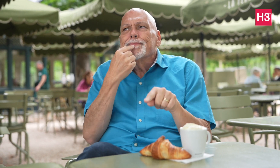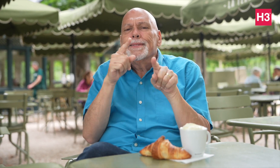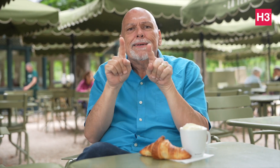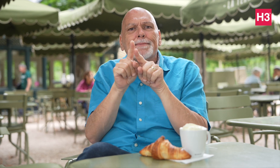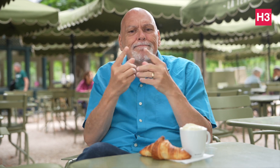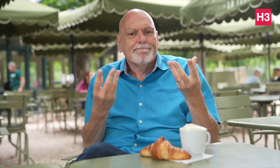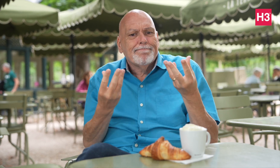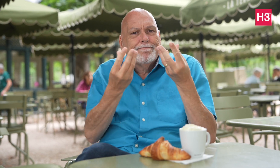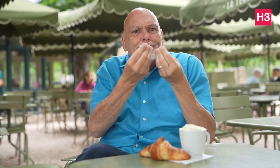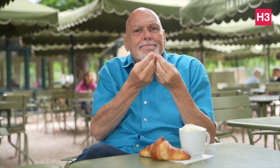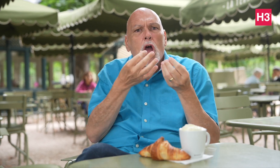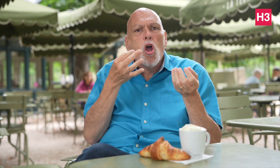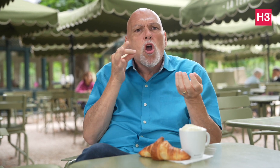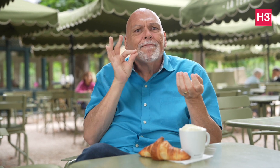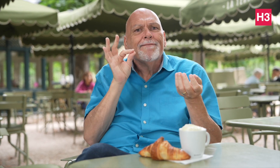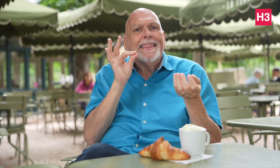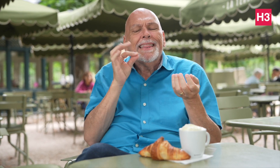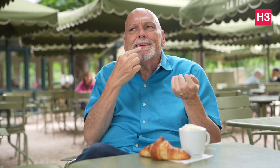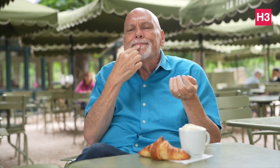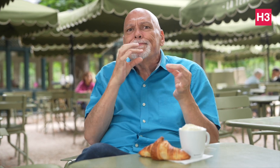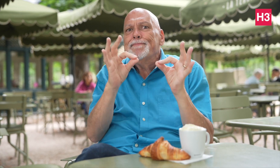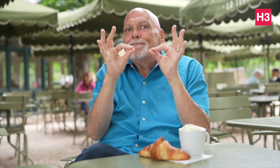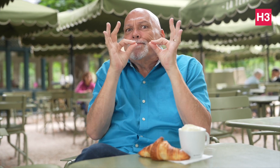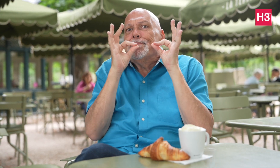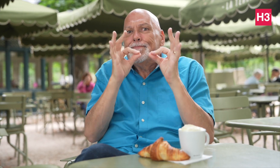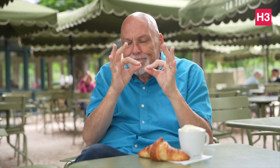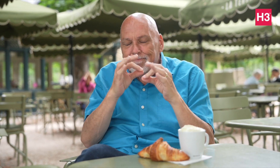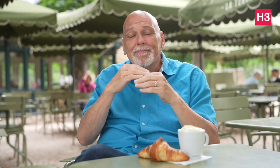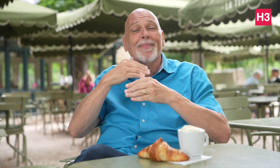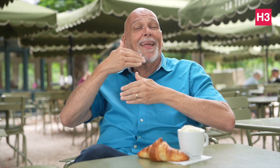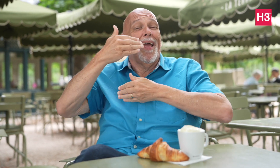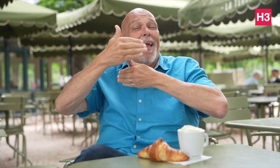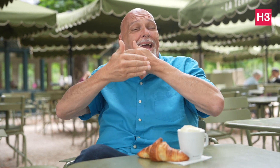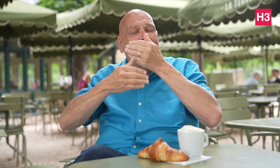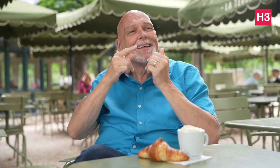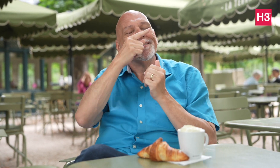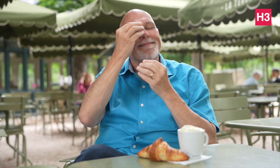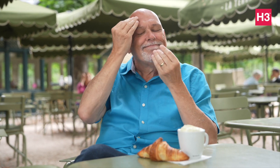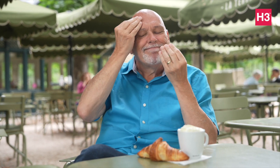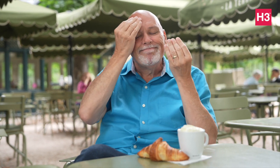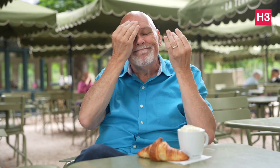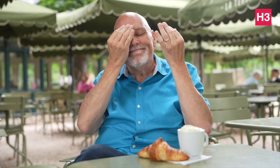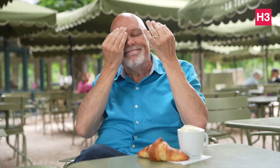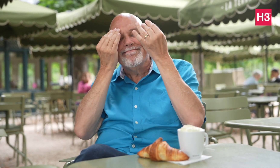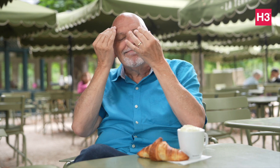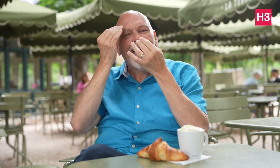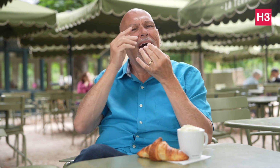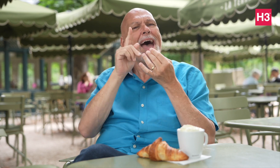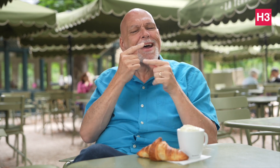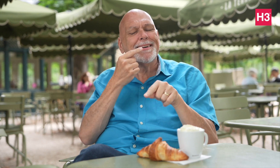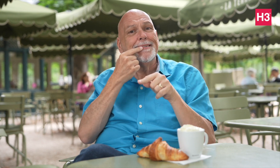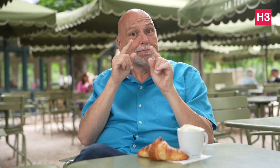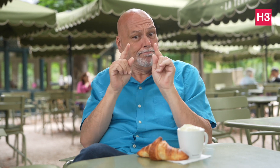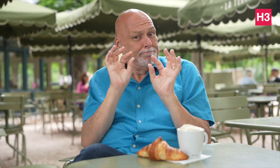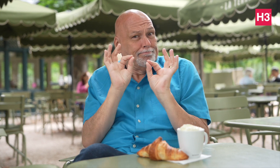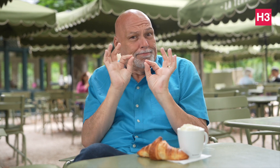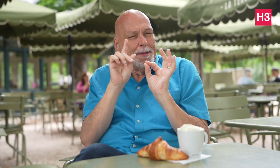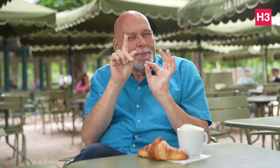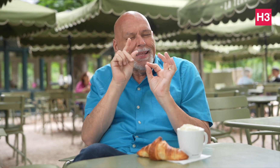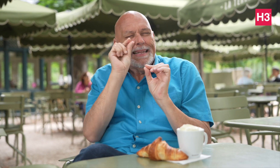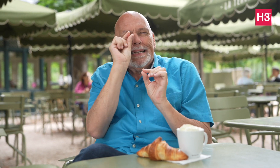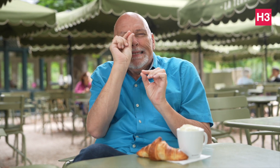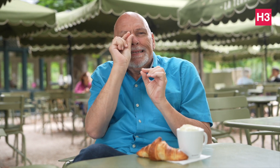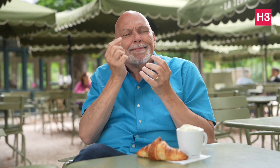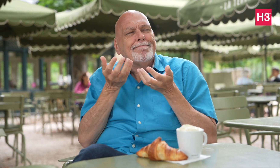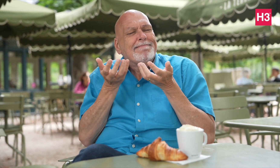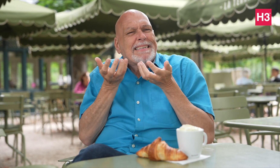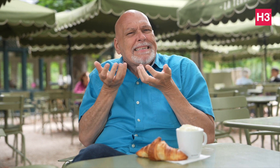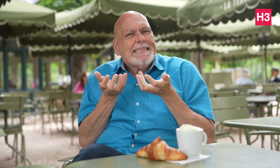where they quickly gained popularity.